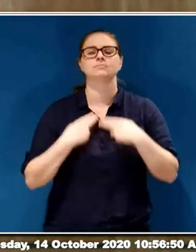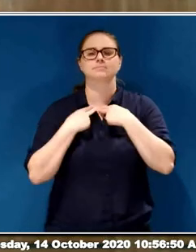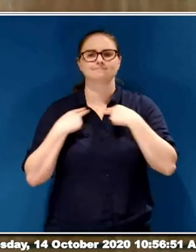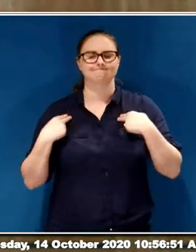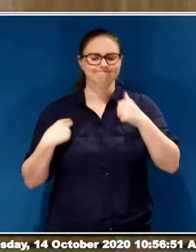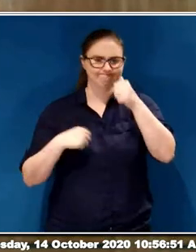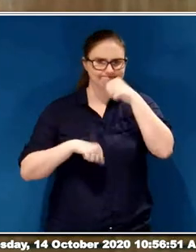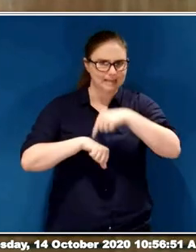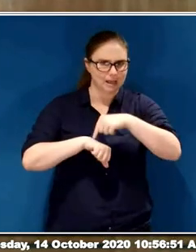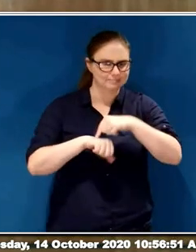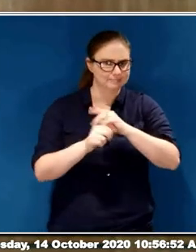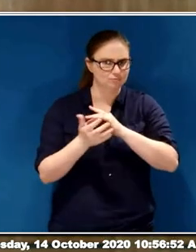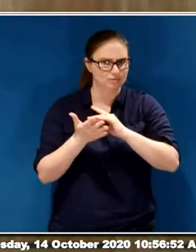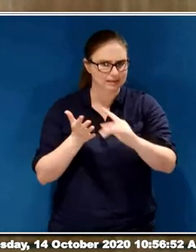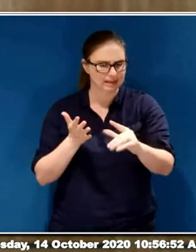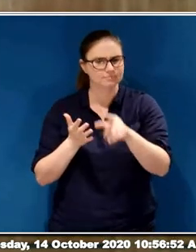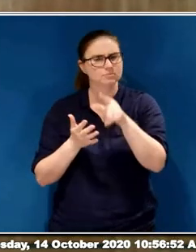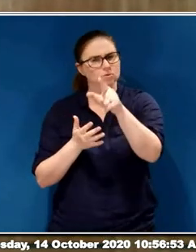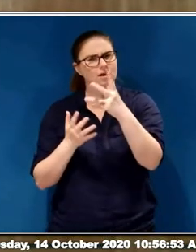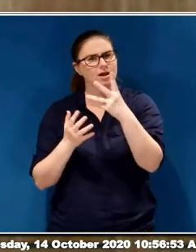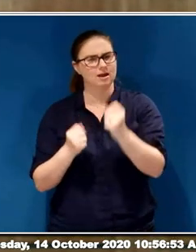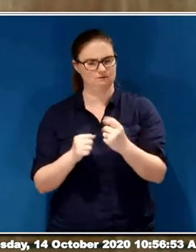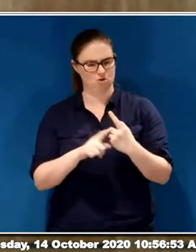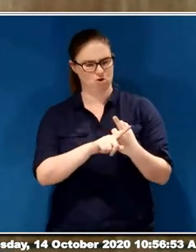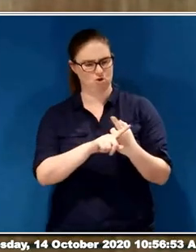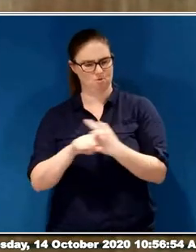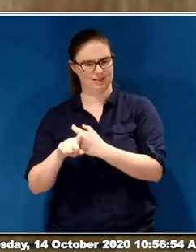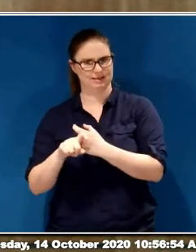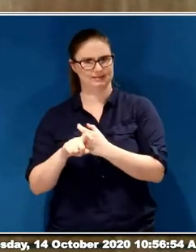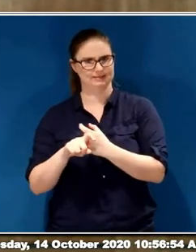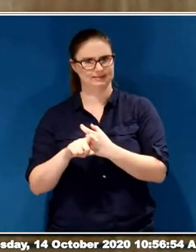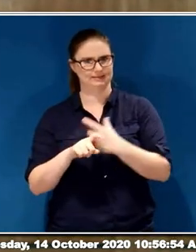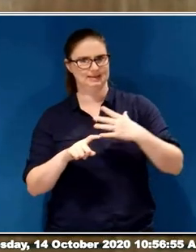First of all, what do you understand a complex needs submission to be?